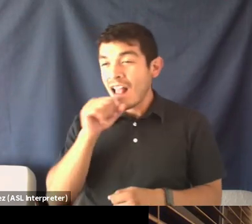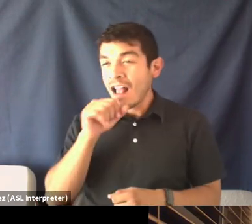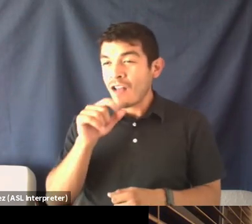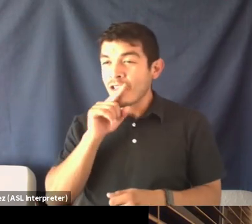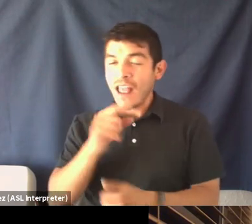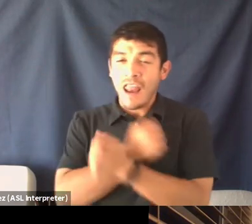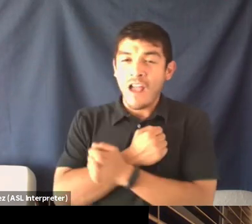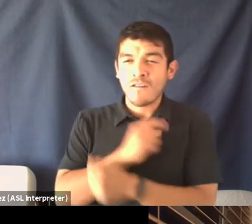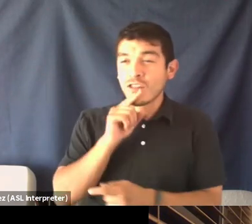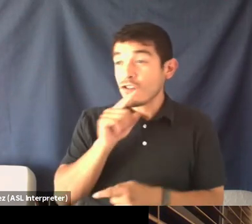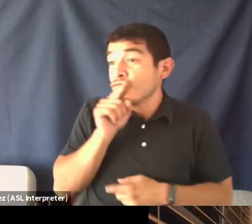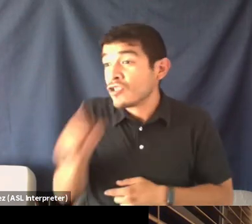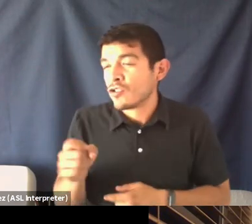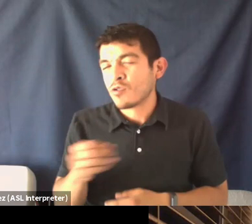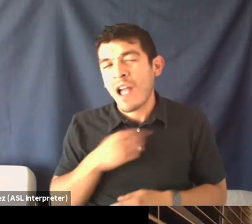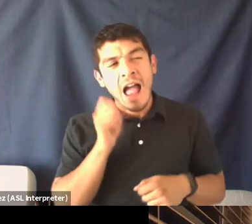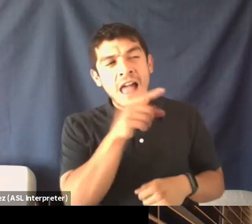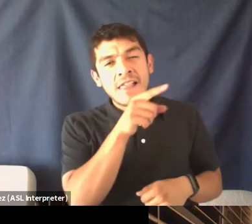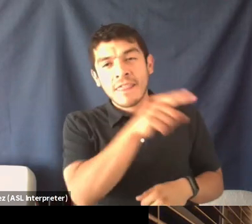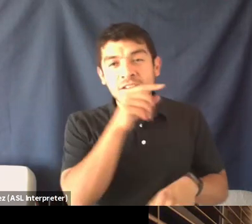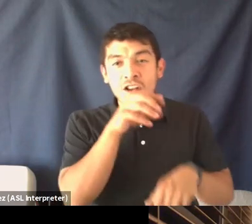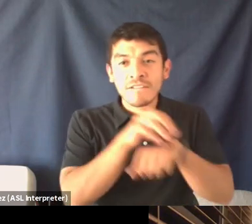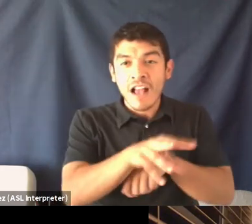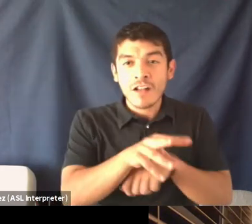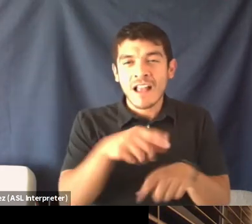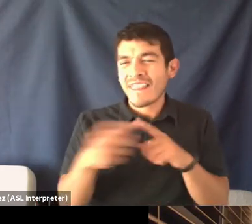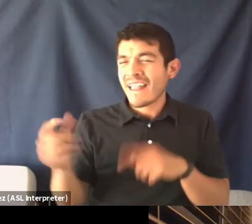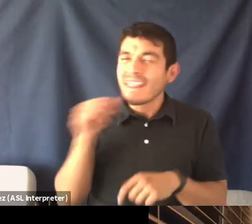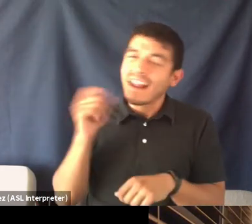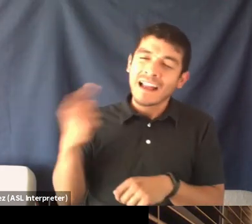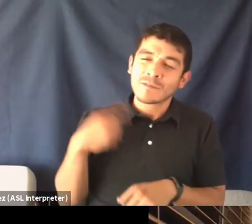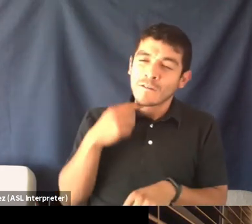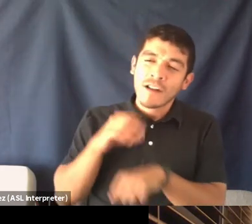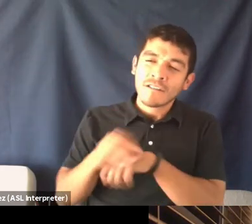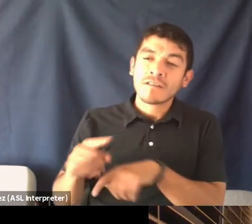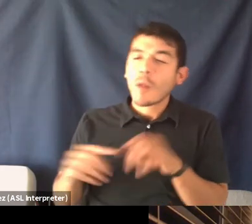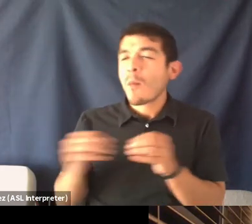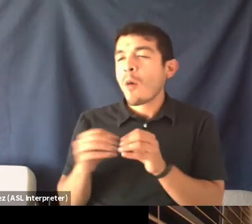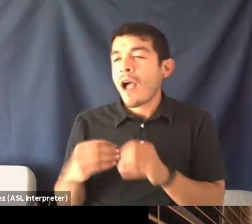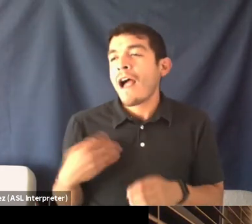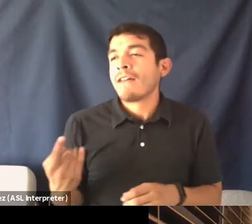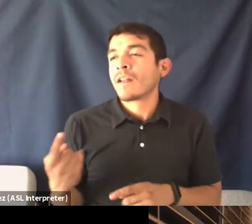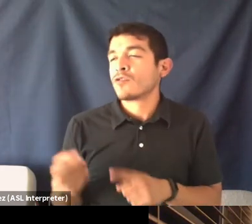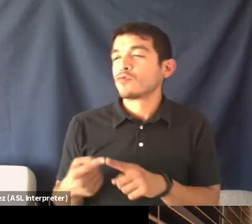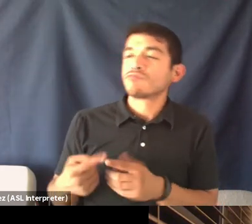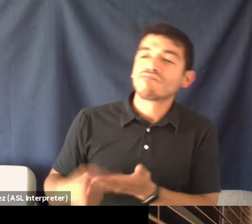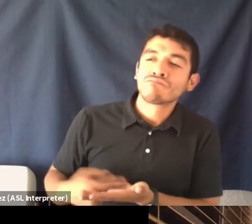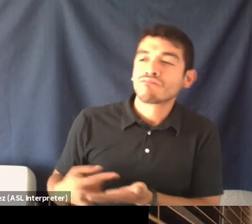I would be asking them for advice and then not that they would be asking me for advice but it was more just having someone there to talk about things with.